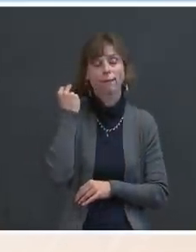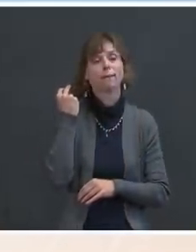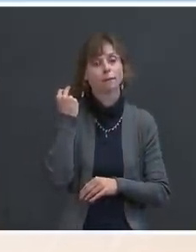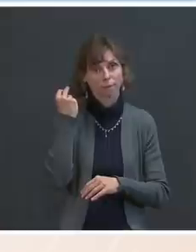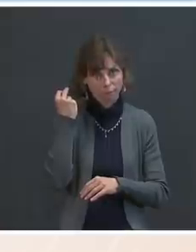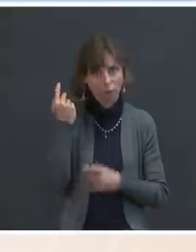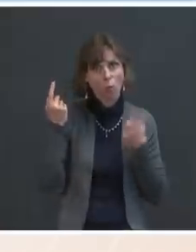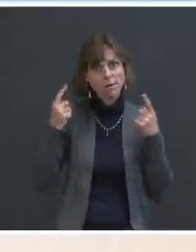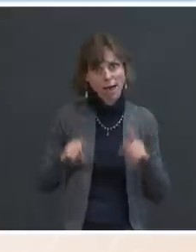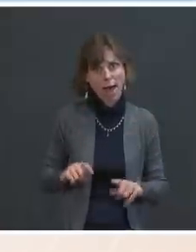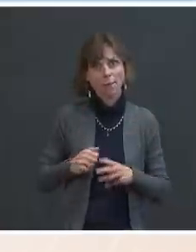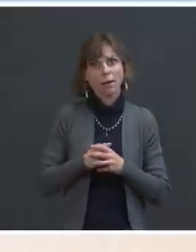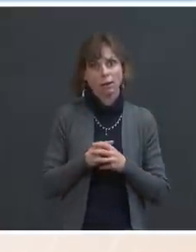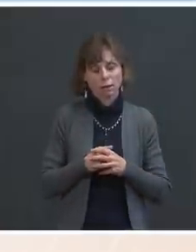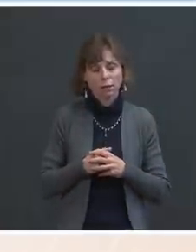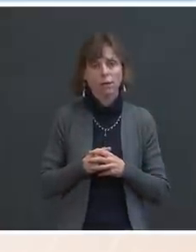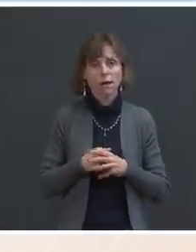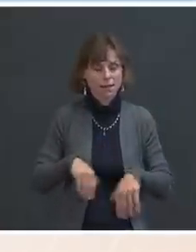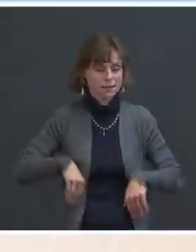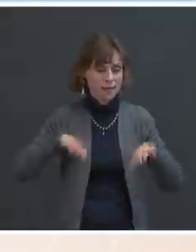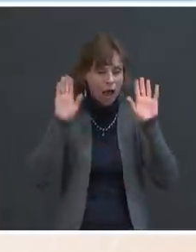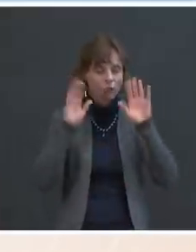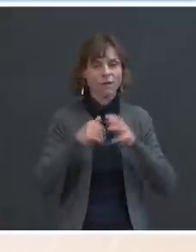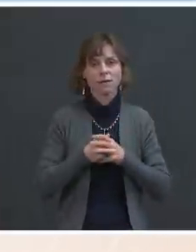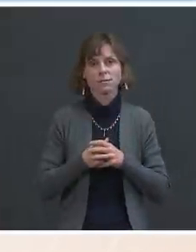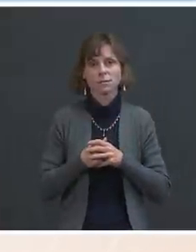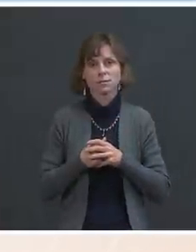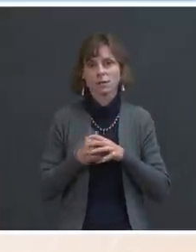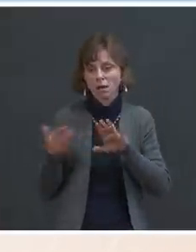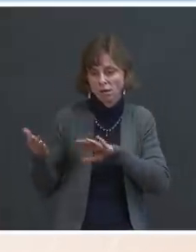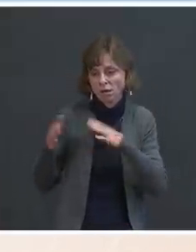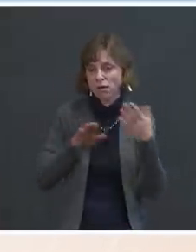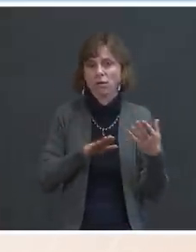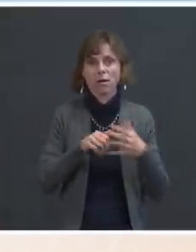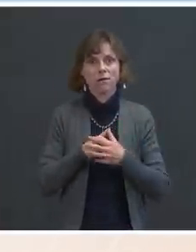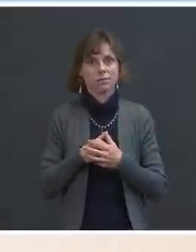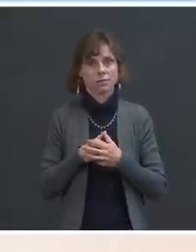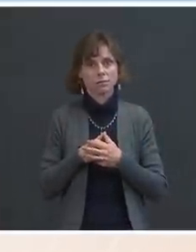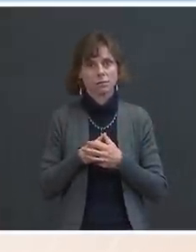the lives that have been lost, and also look ahead. And he will be talking more about